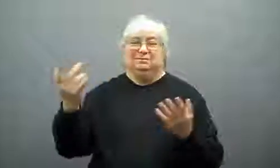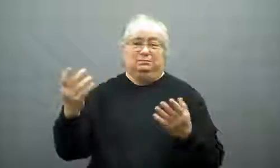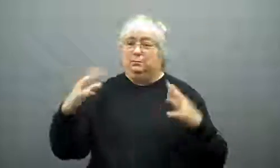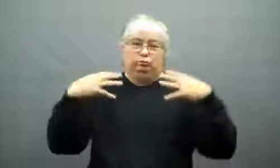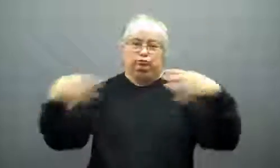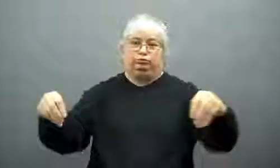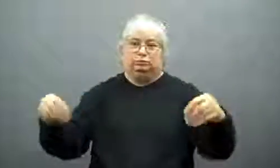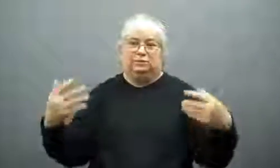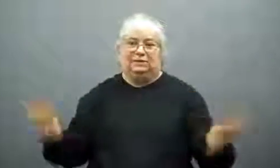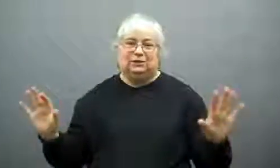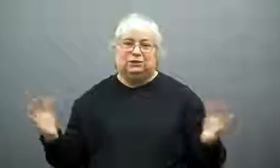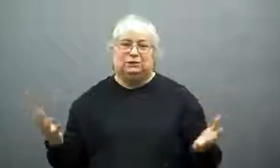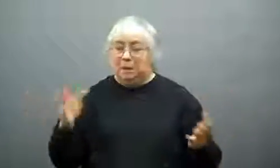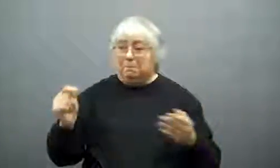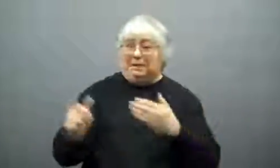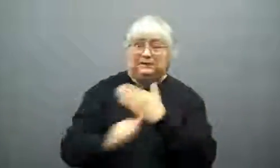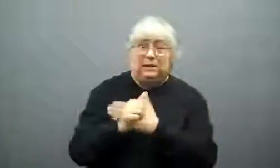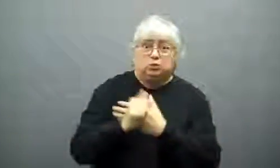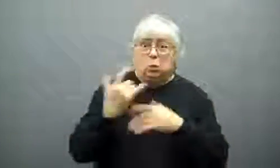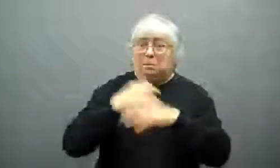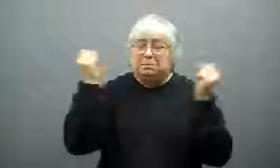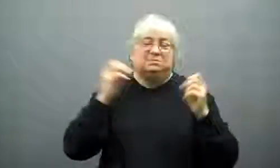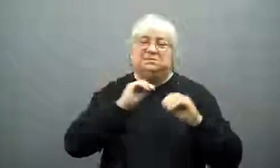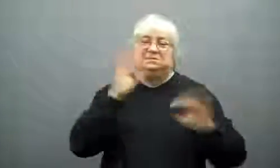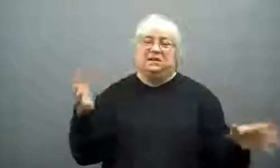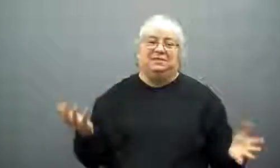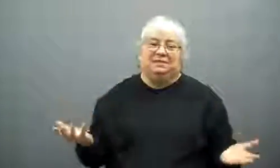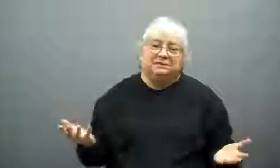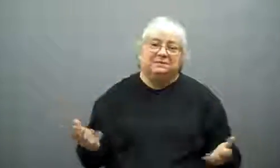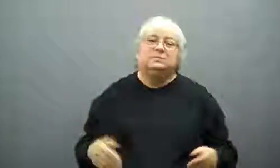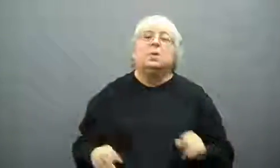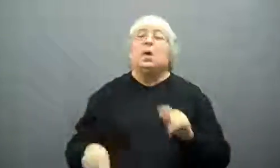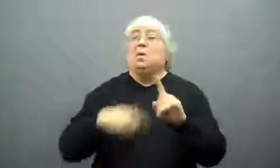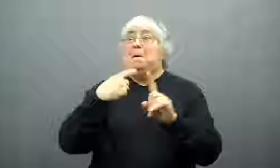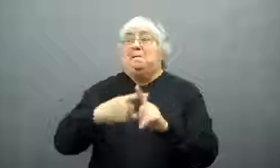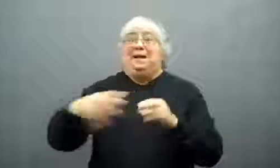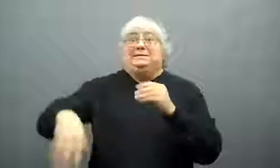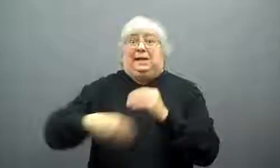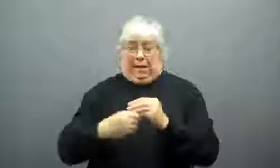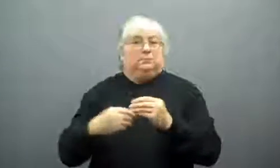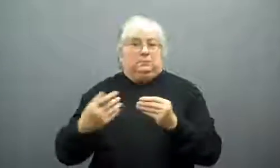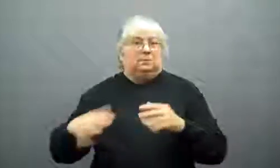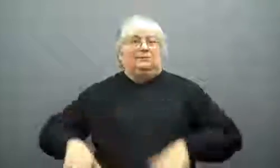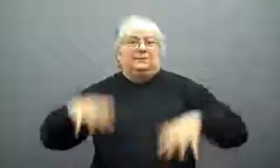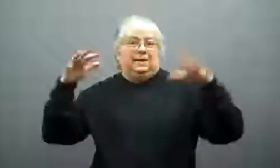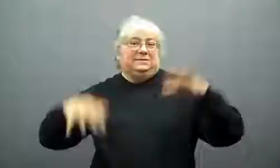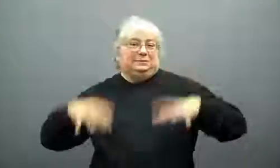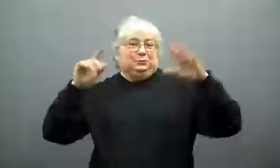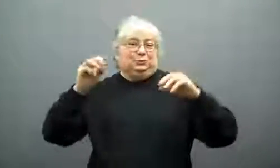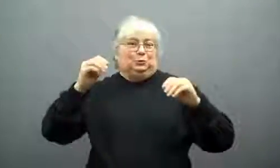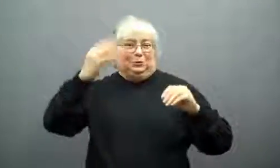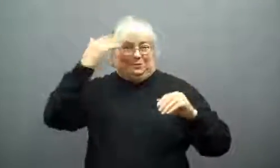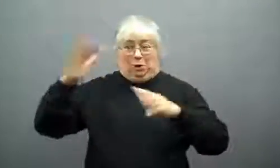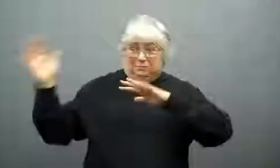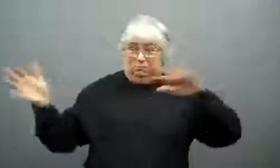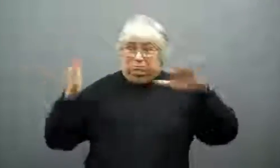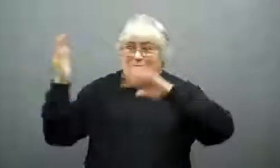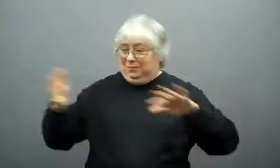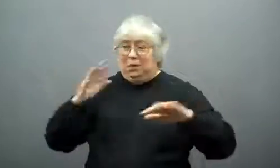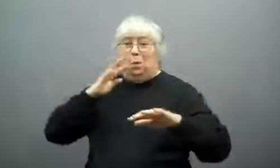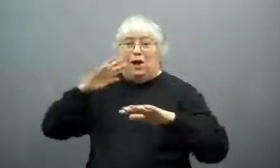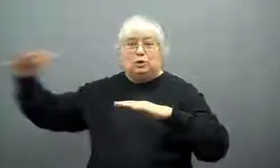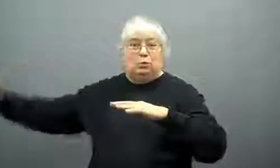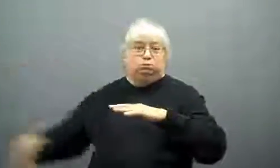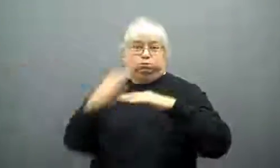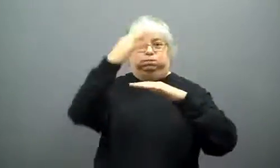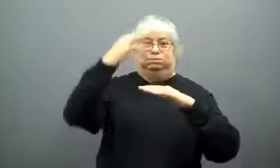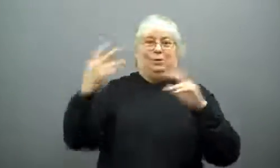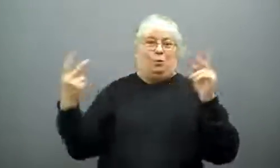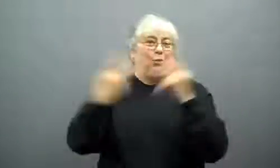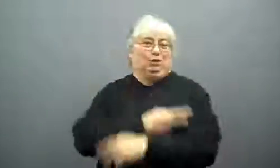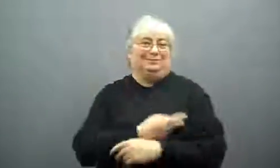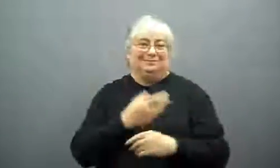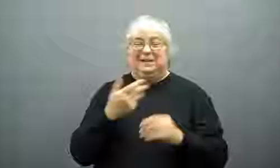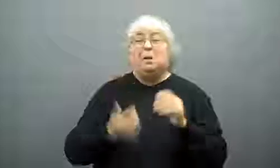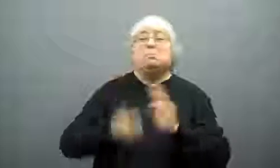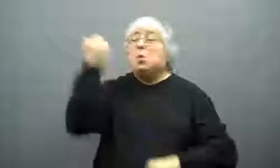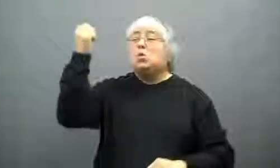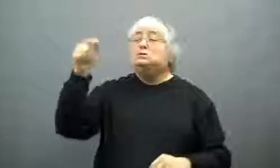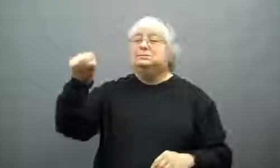was knocked offline. There was no danger, however.